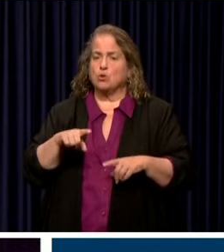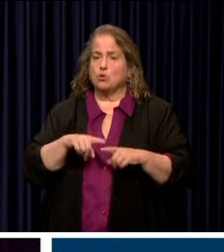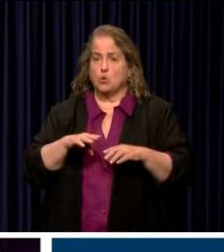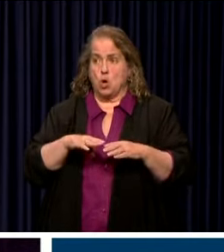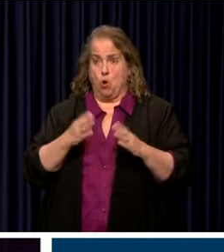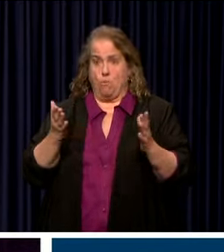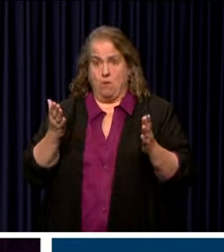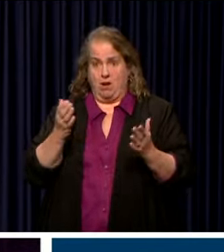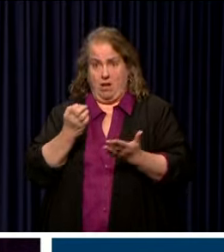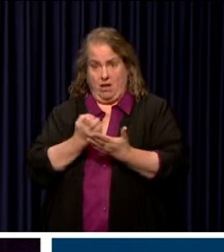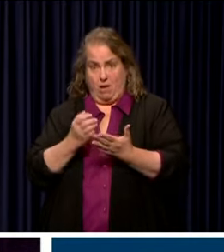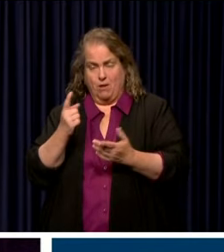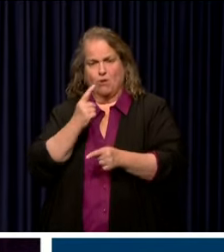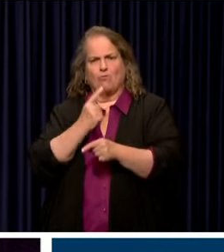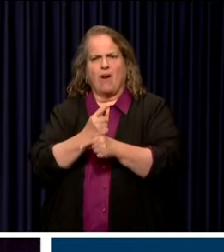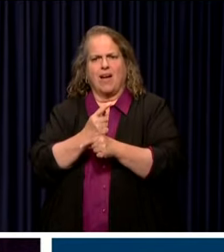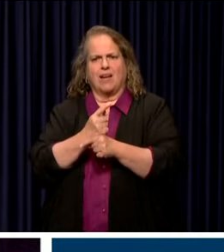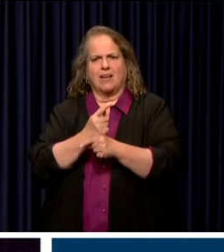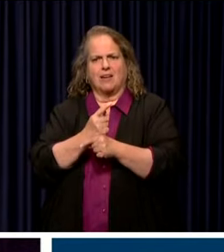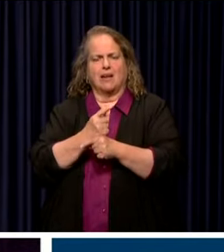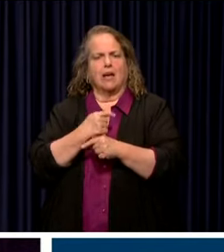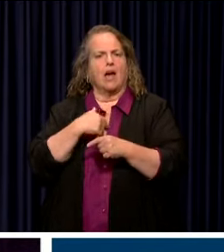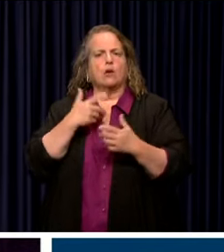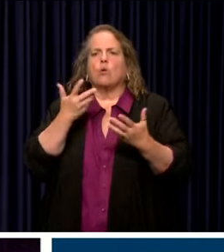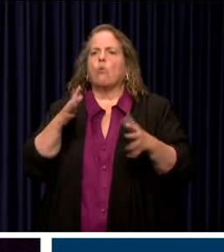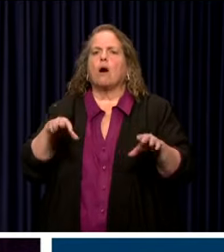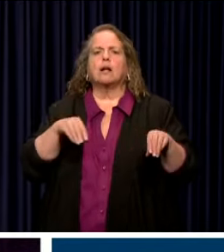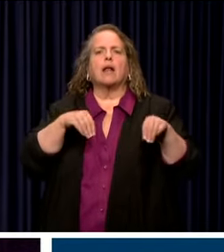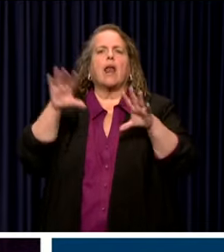ALWAYS SEEM TO HAVE SOME GOOD